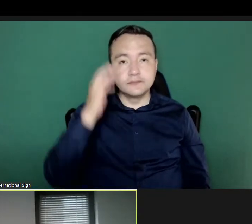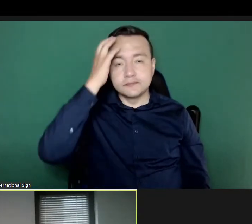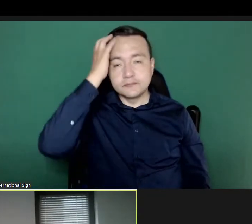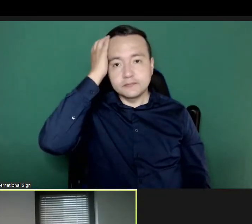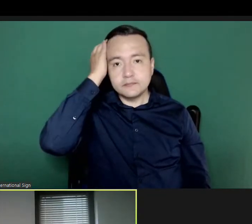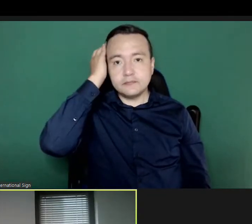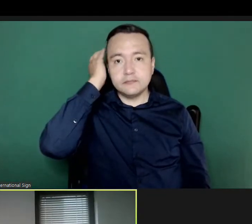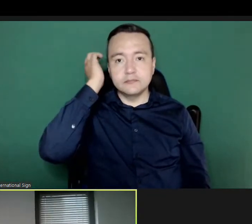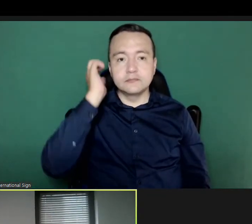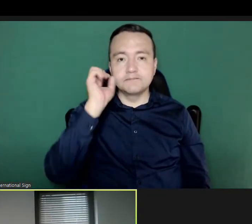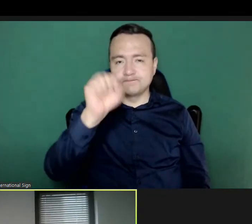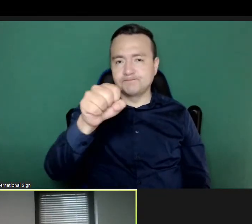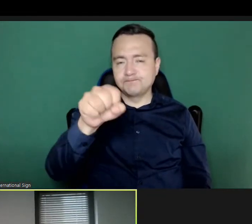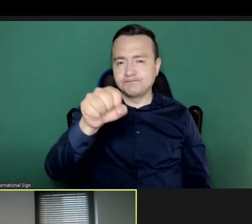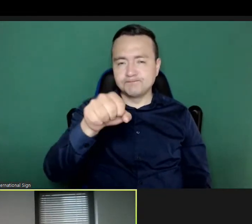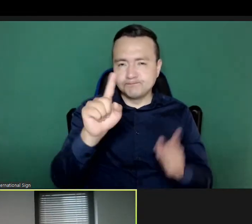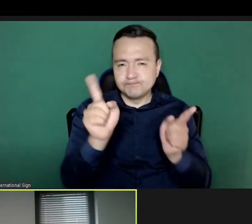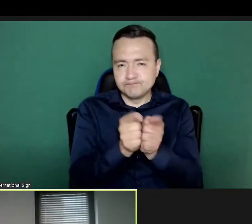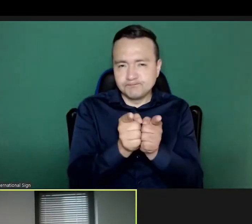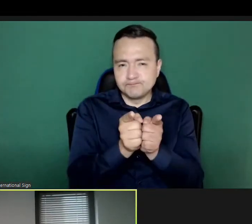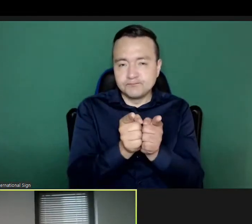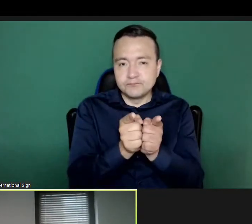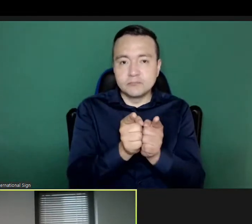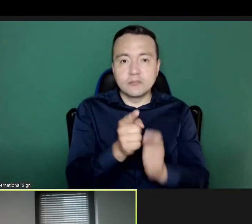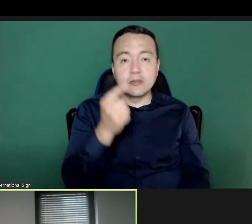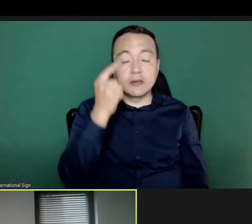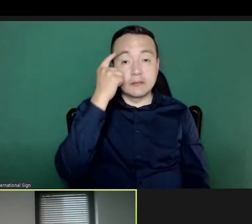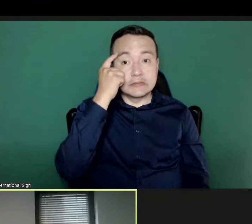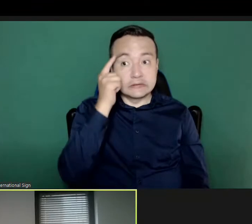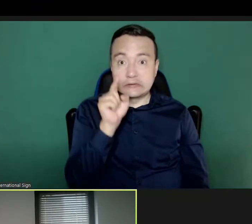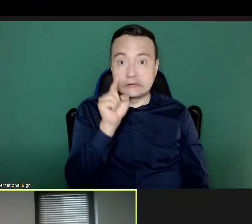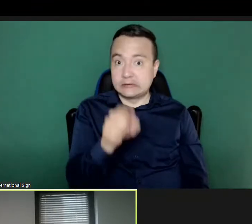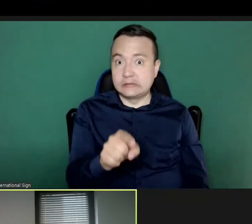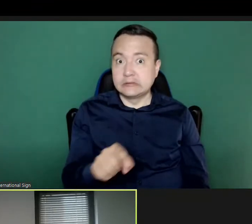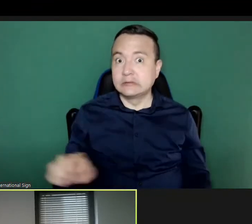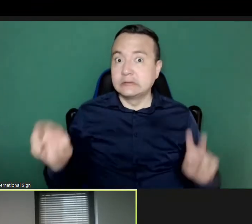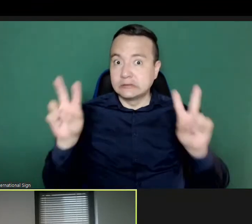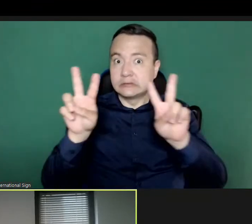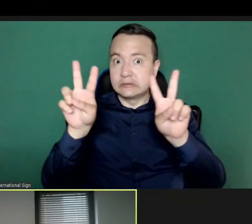I think this is a very important issue. And difficult to discuss in 15 seconds.